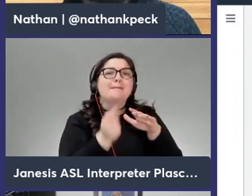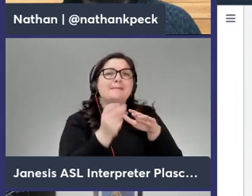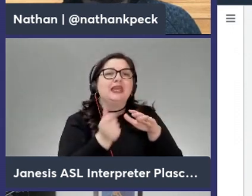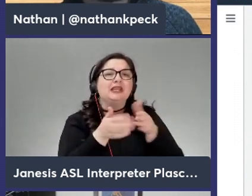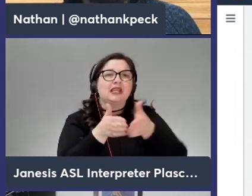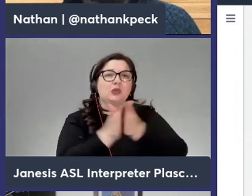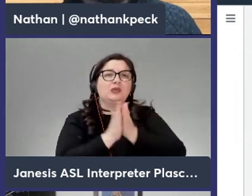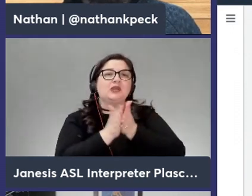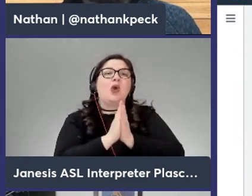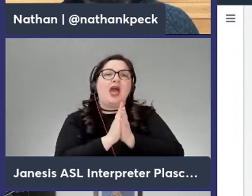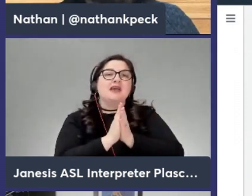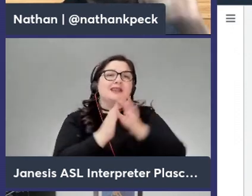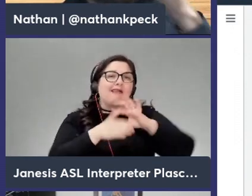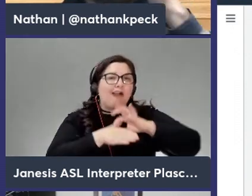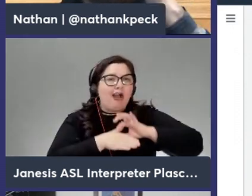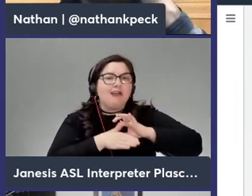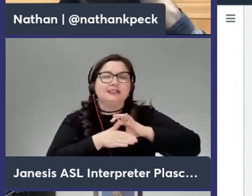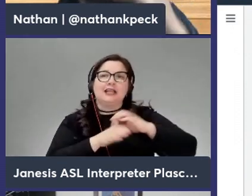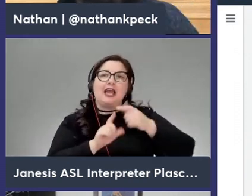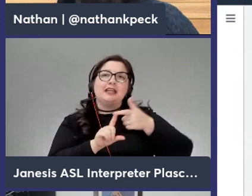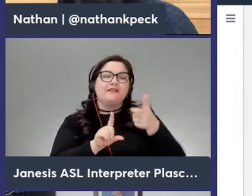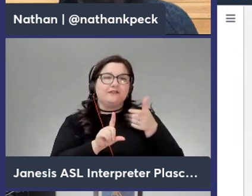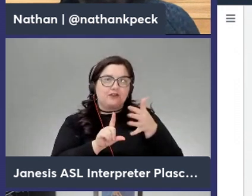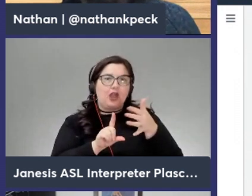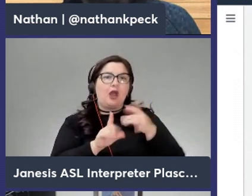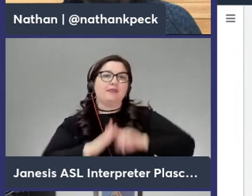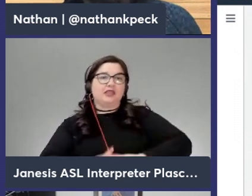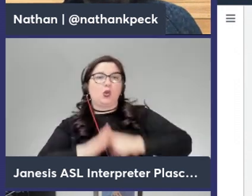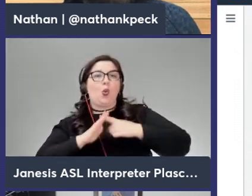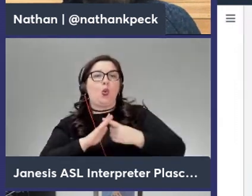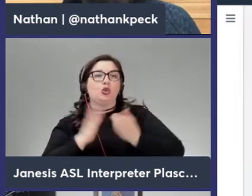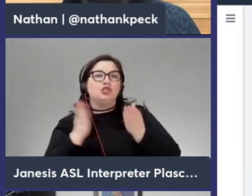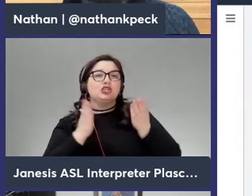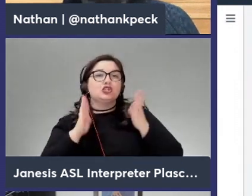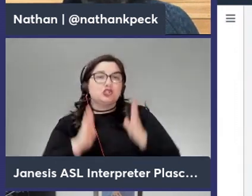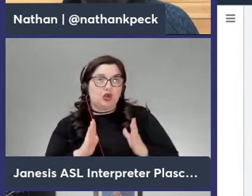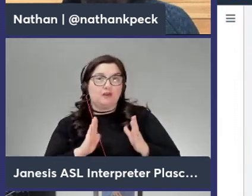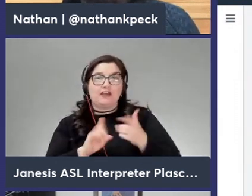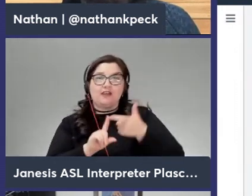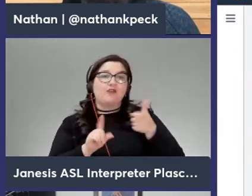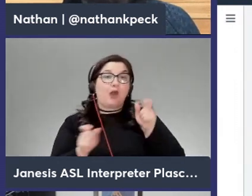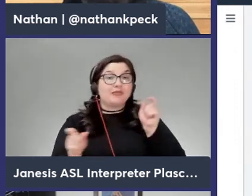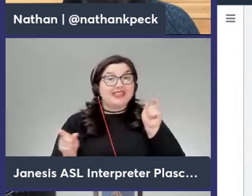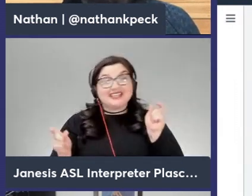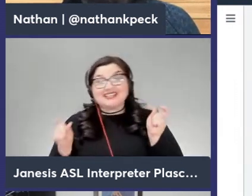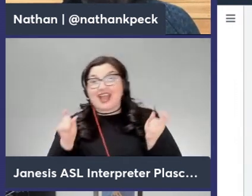from the Origin server. So from that dynamic server, you're gonna be able